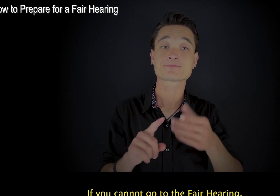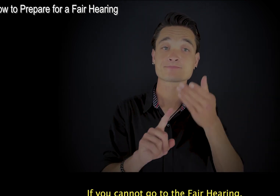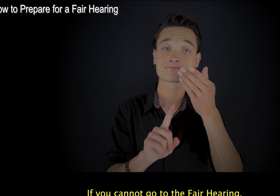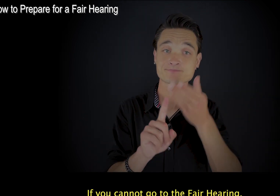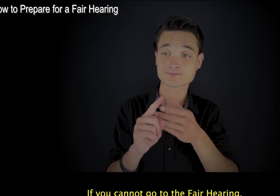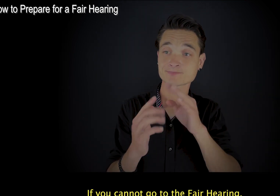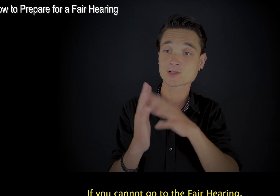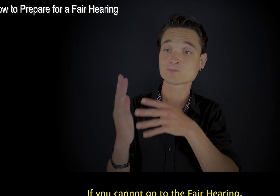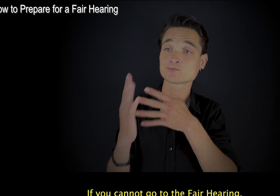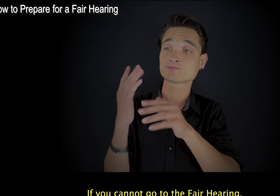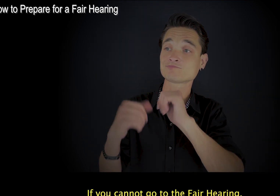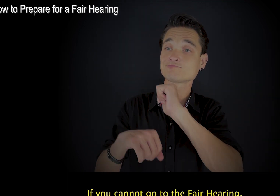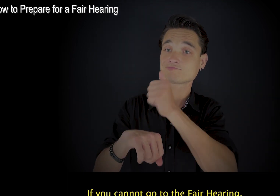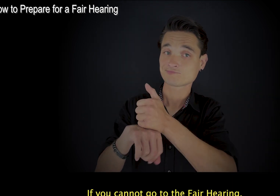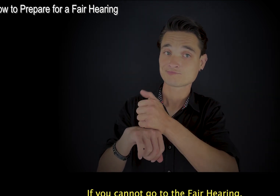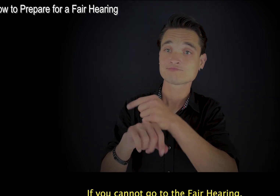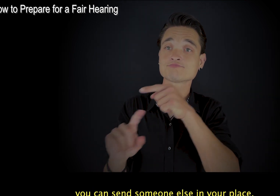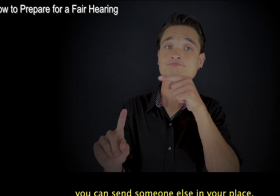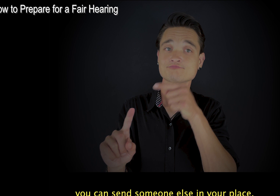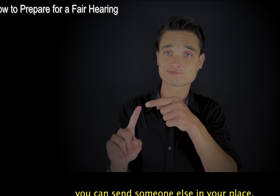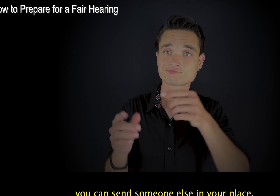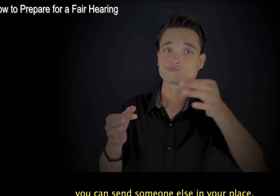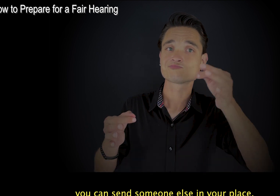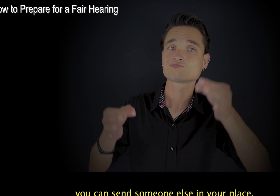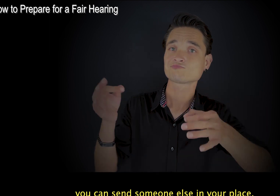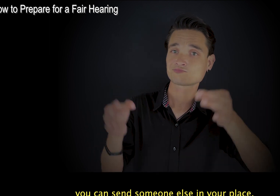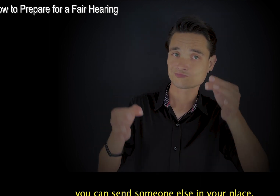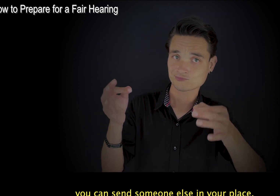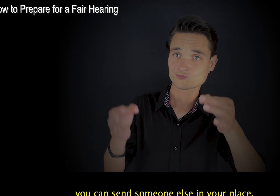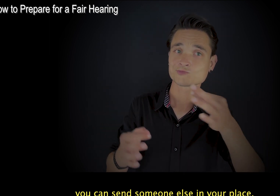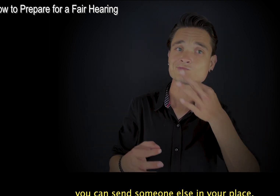If you cannot go to the Fair Hearing, you can send someone else in your place.